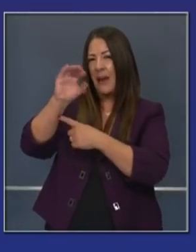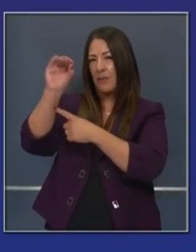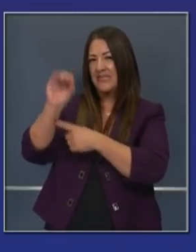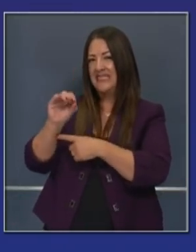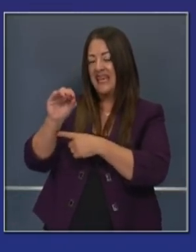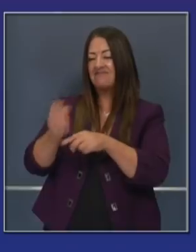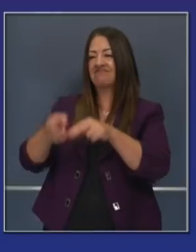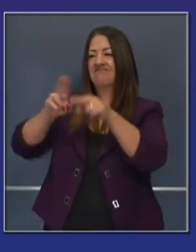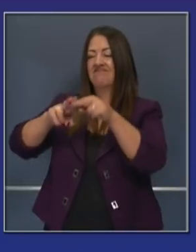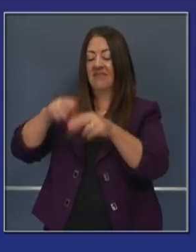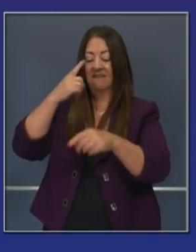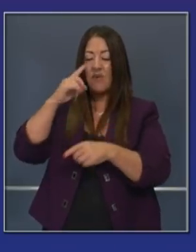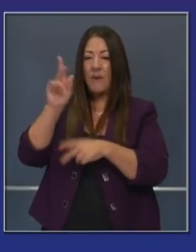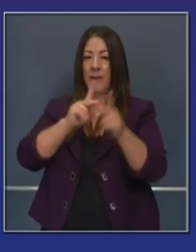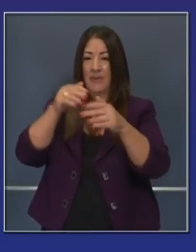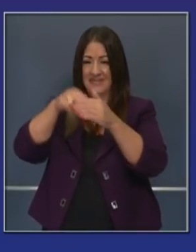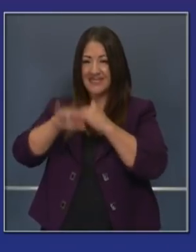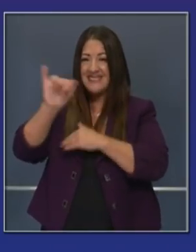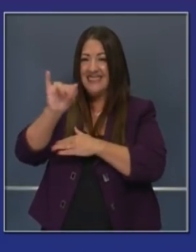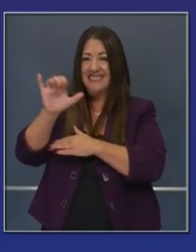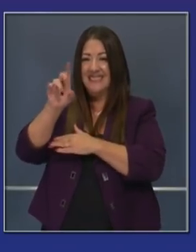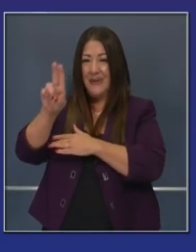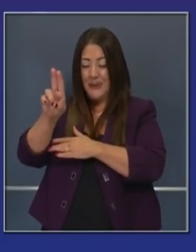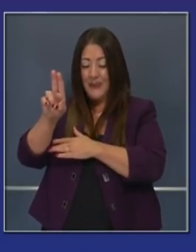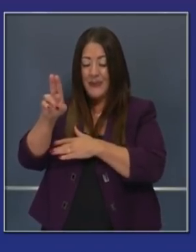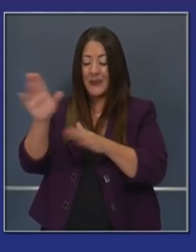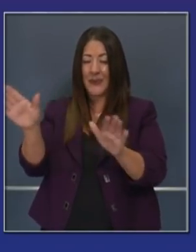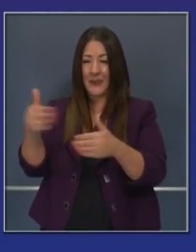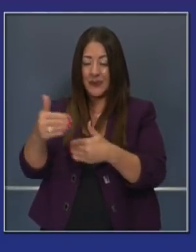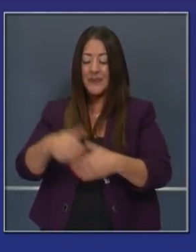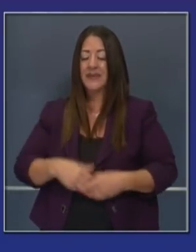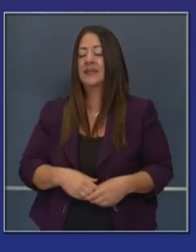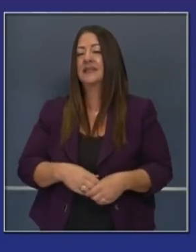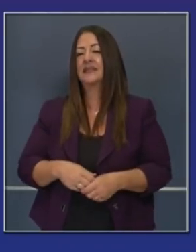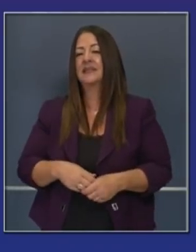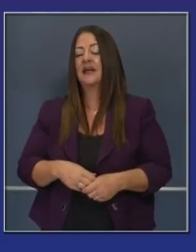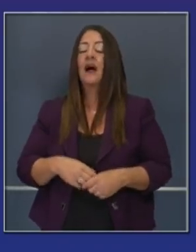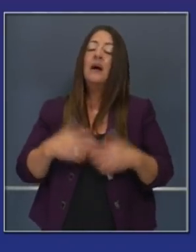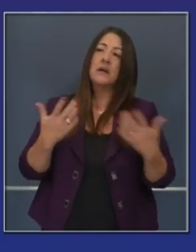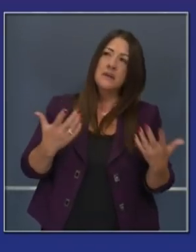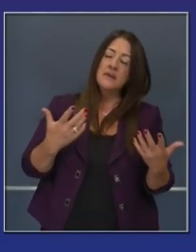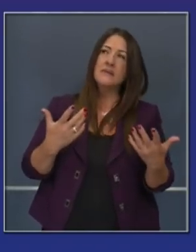4.7% INCREASE OVER THE LAST 14 DAYS. IN NEW HOSPITALIZATIONS.